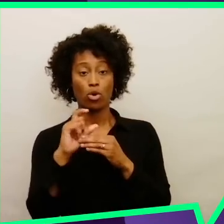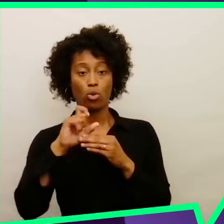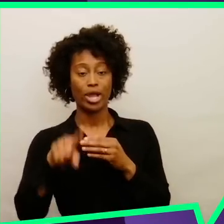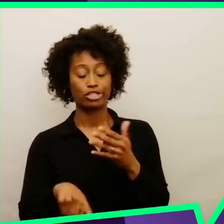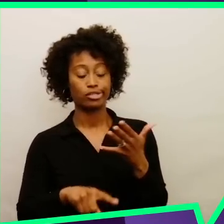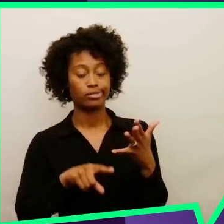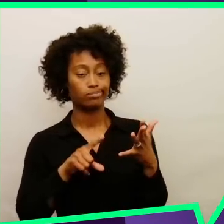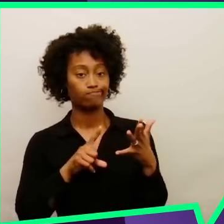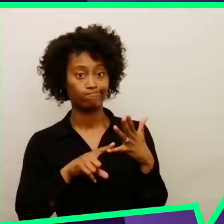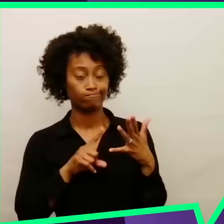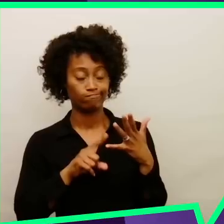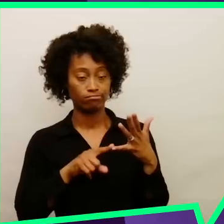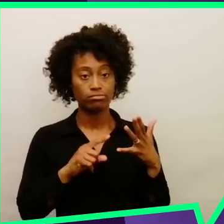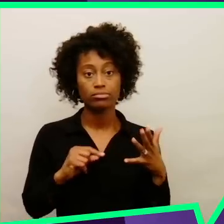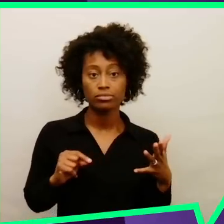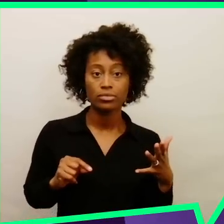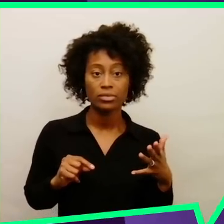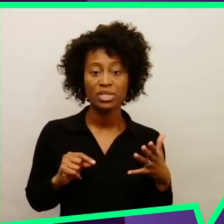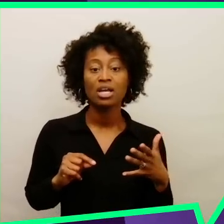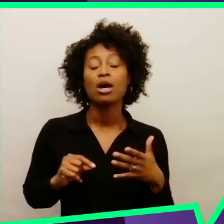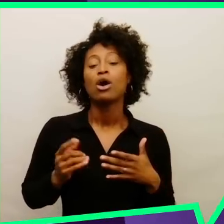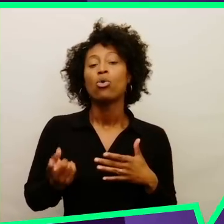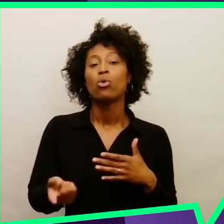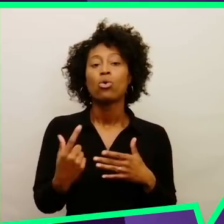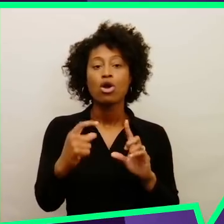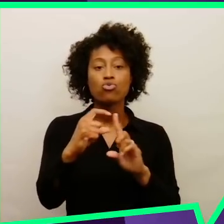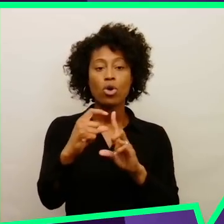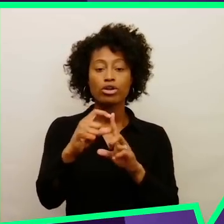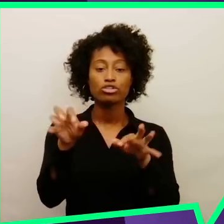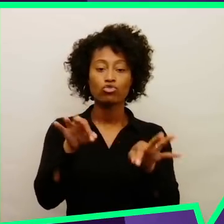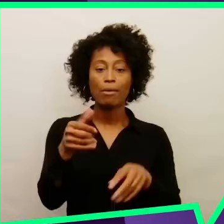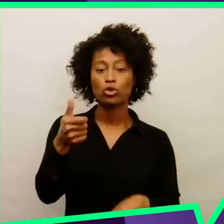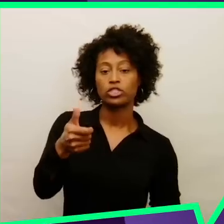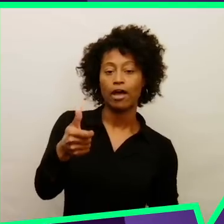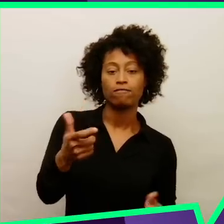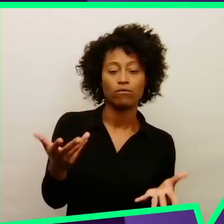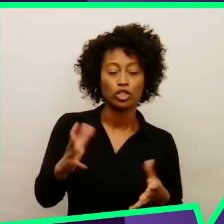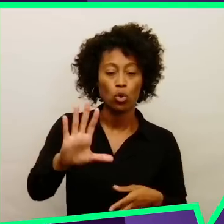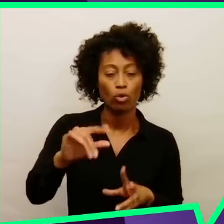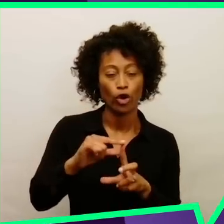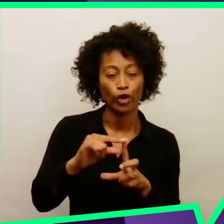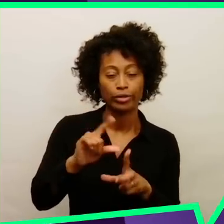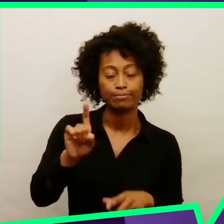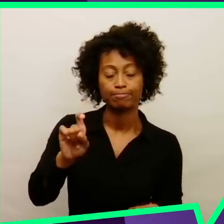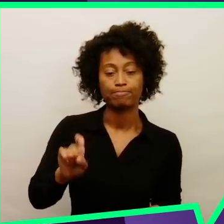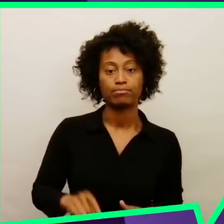in life and career. That was some really great advice. And I have one more question to ask you.